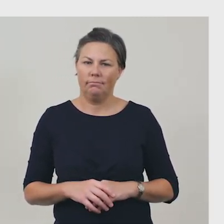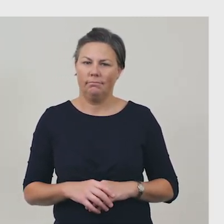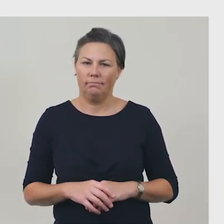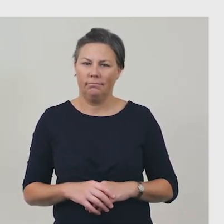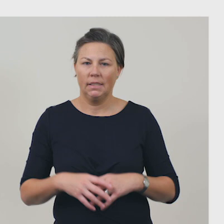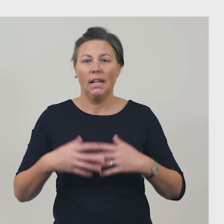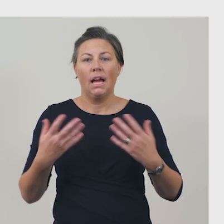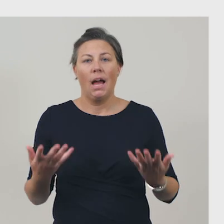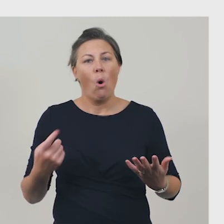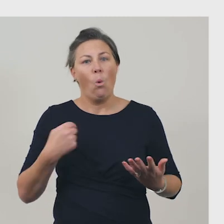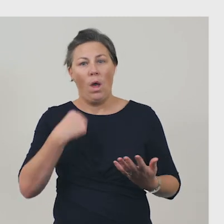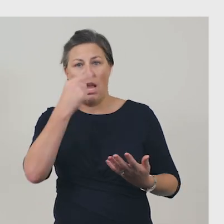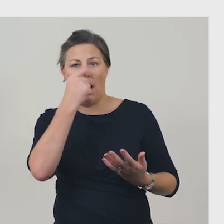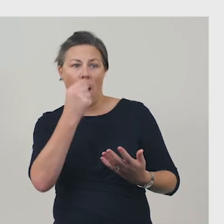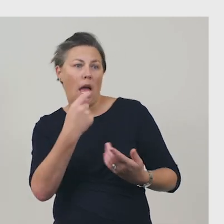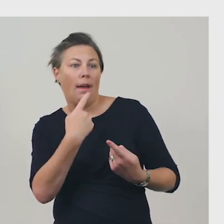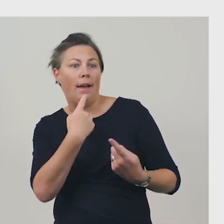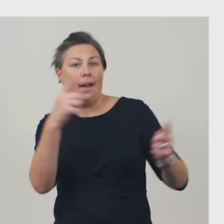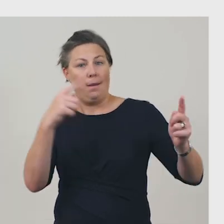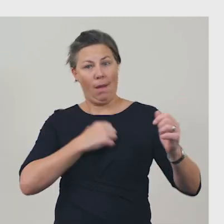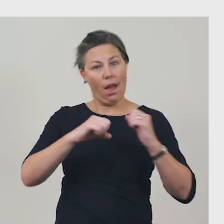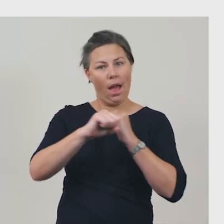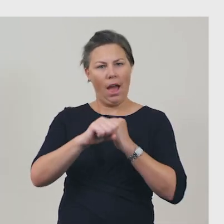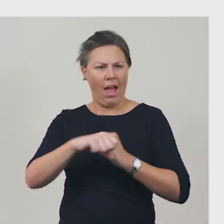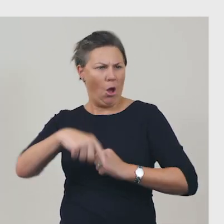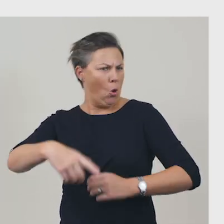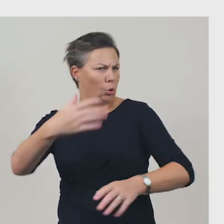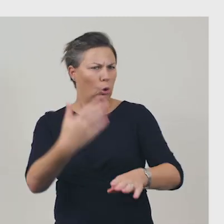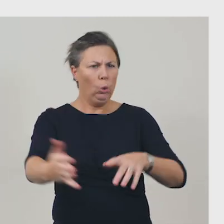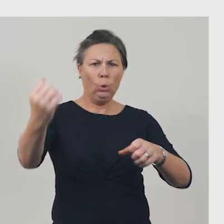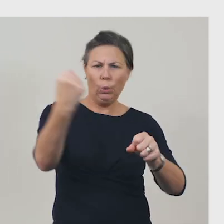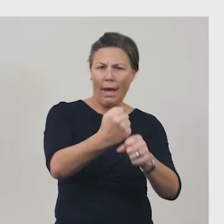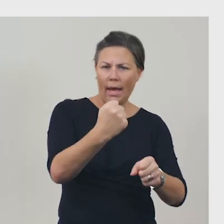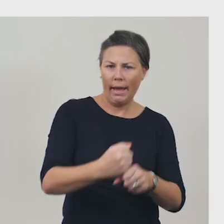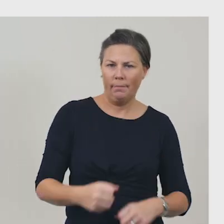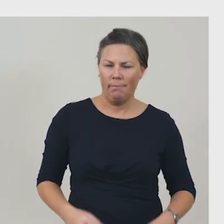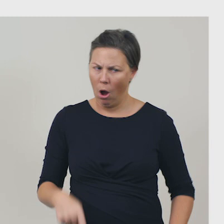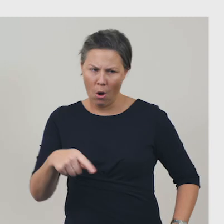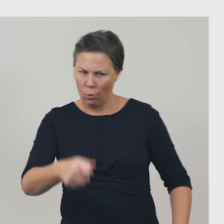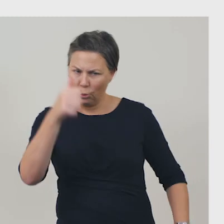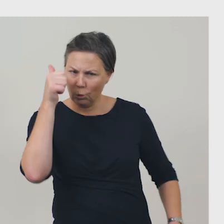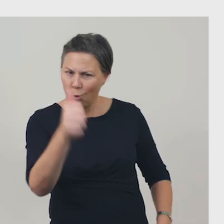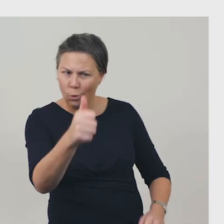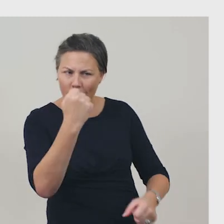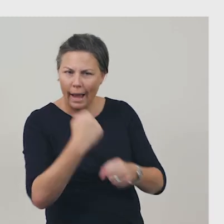Punbelievable is a new game. Punbelievable is a good game.